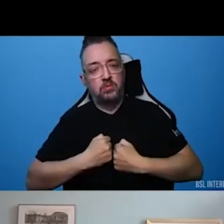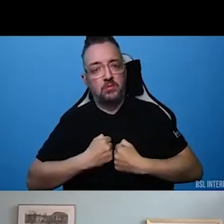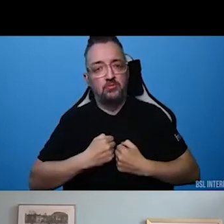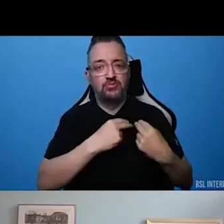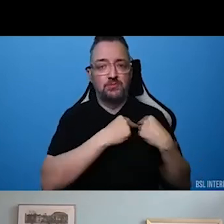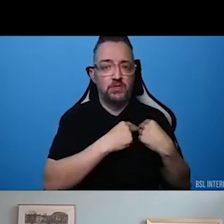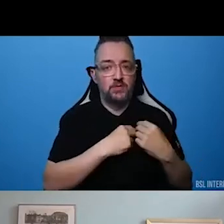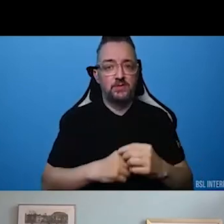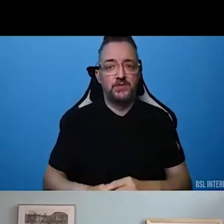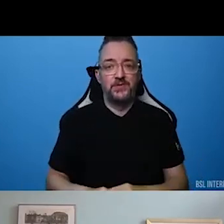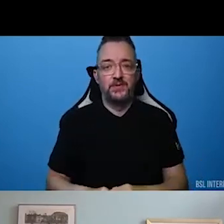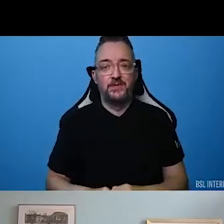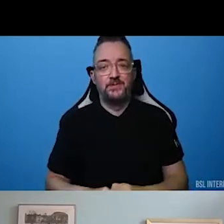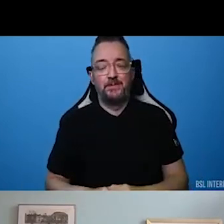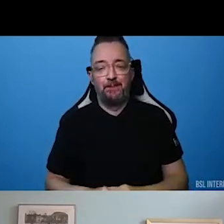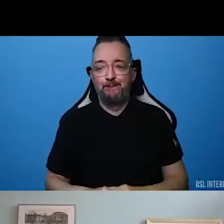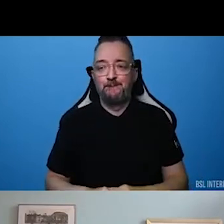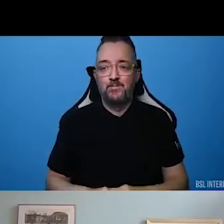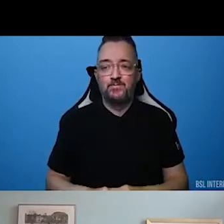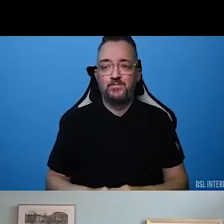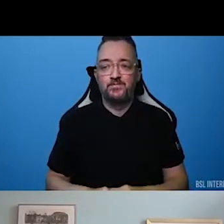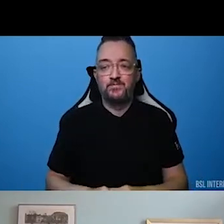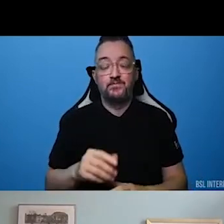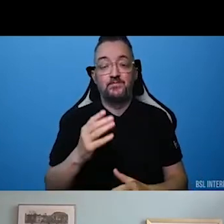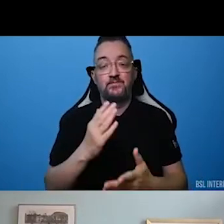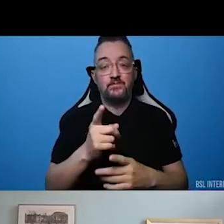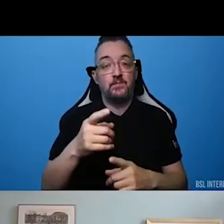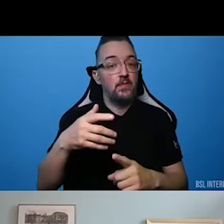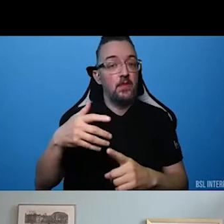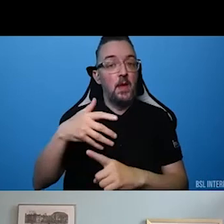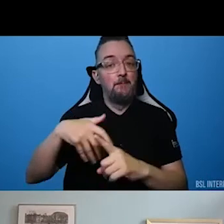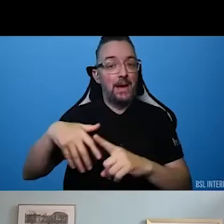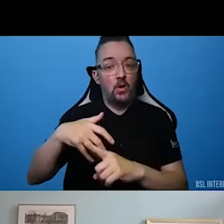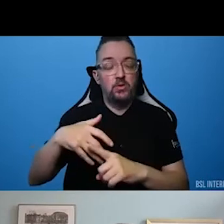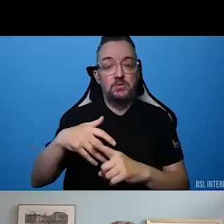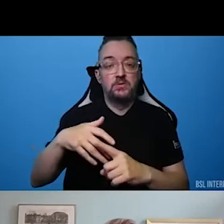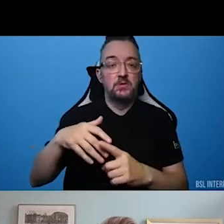Oh yeah thanks. Yeah as I say it's background in literature and history and so...